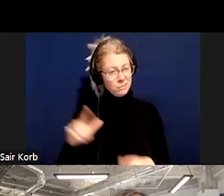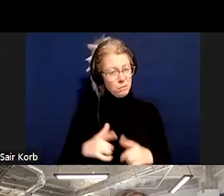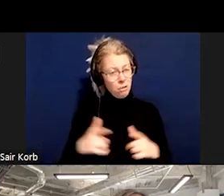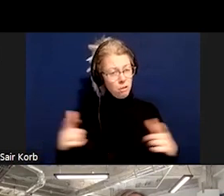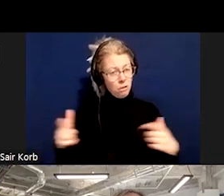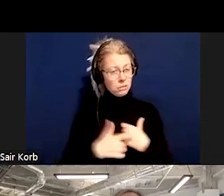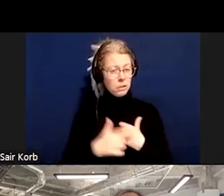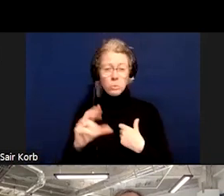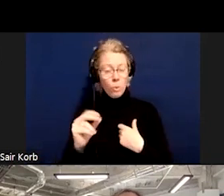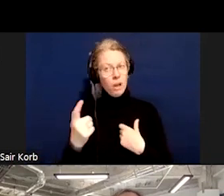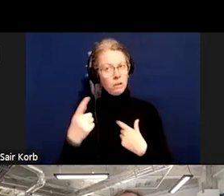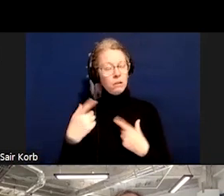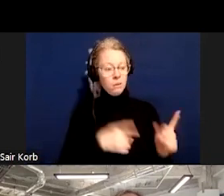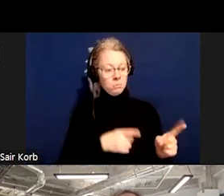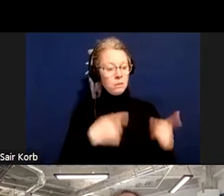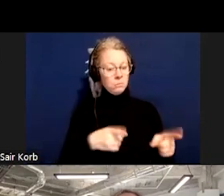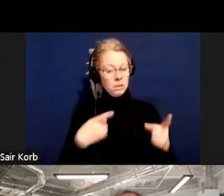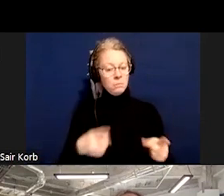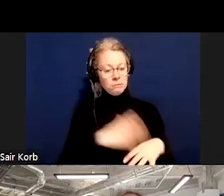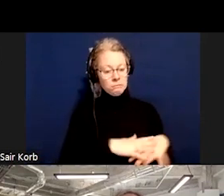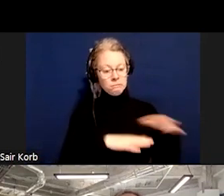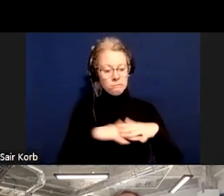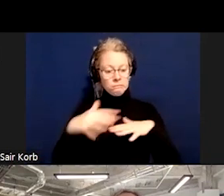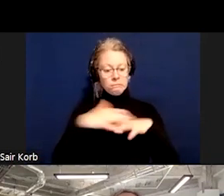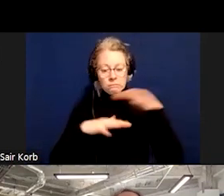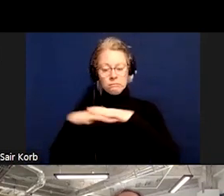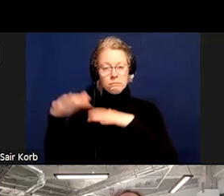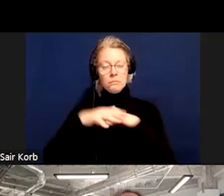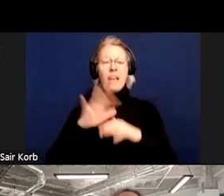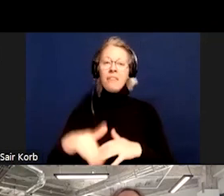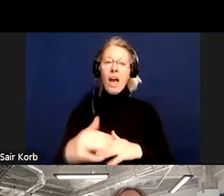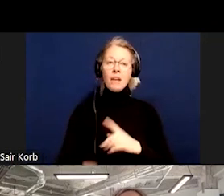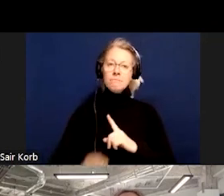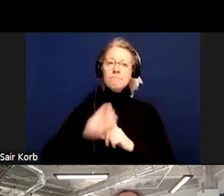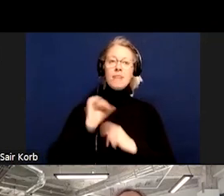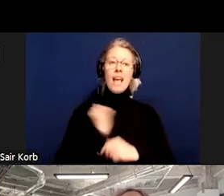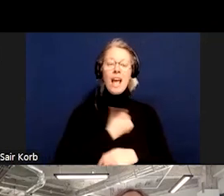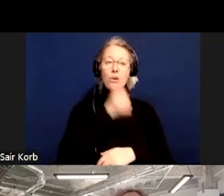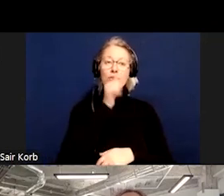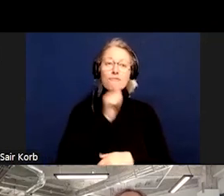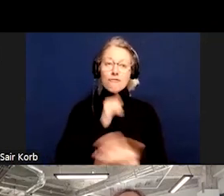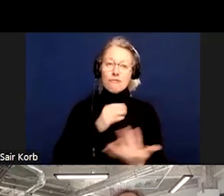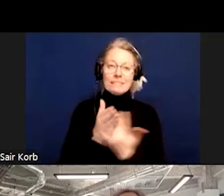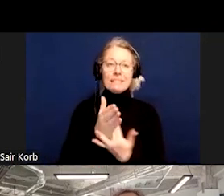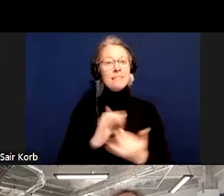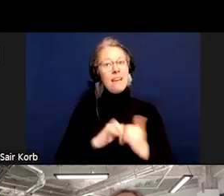happens. And so contributing to our resiliency, our ability to respond to the changes, sometimes